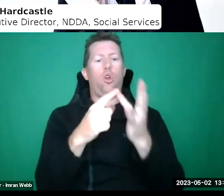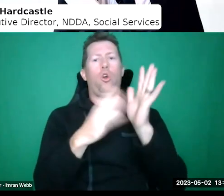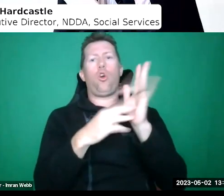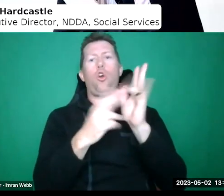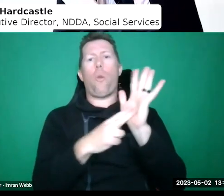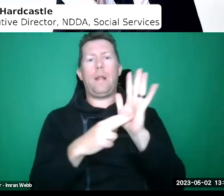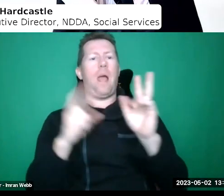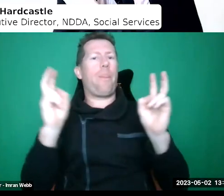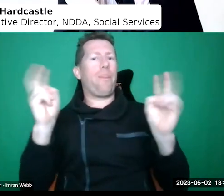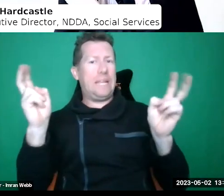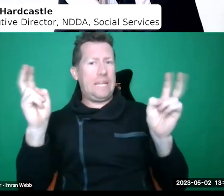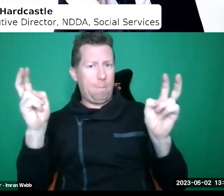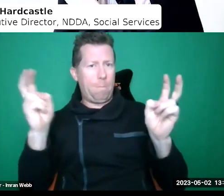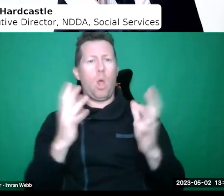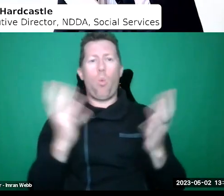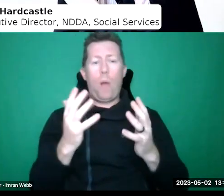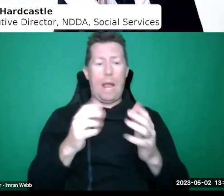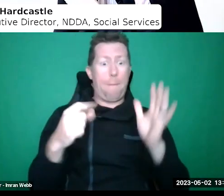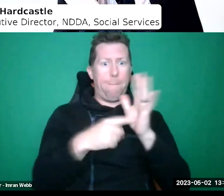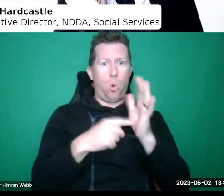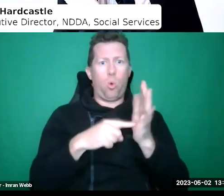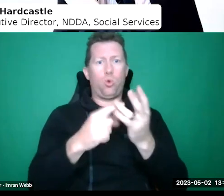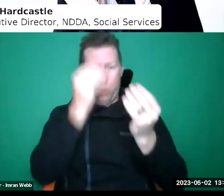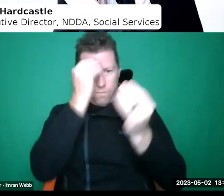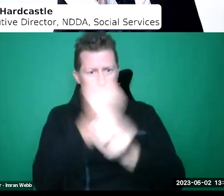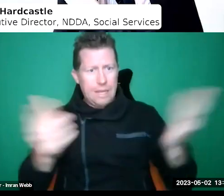or where it might be important to provide some more information.